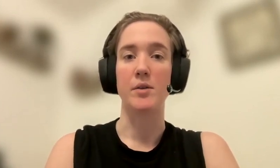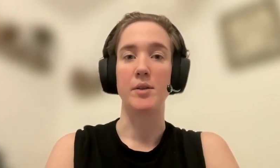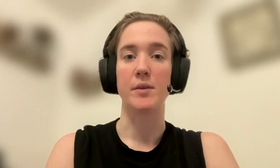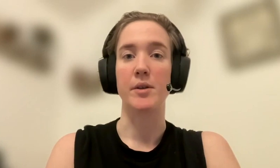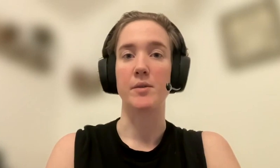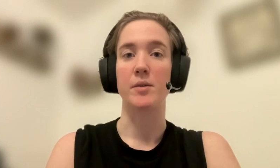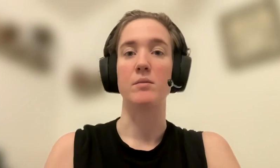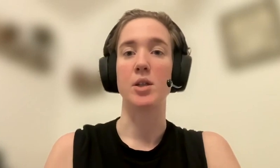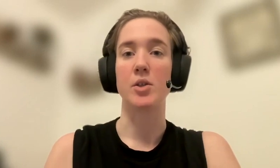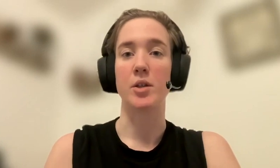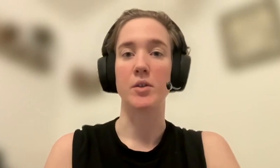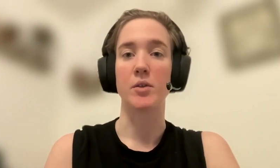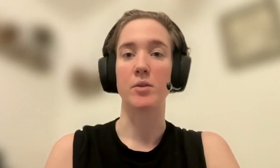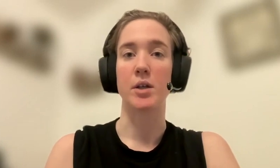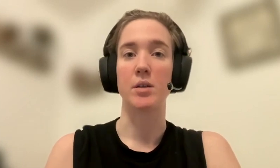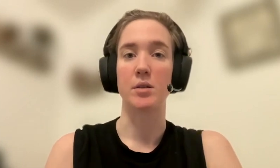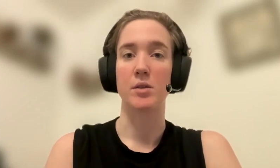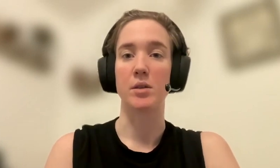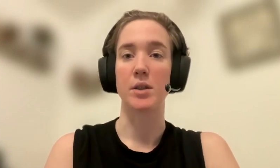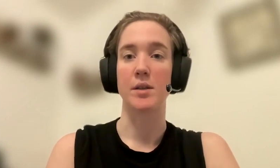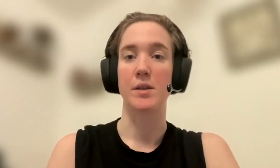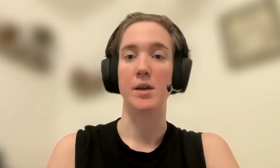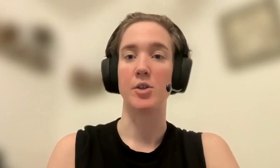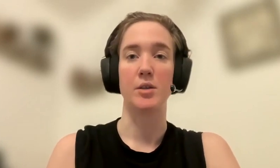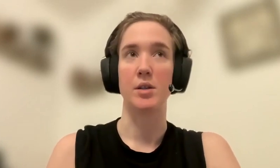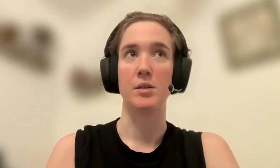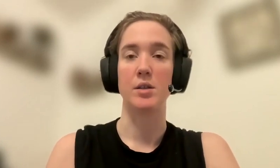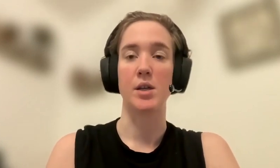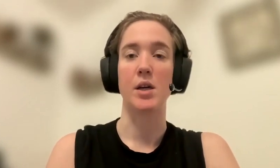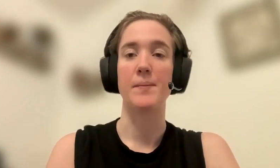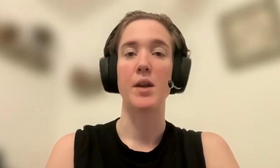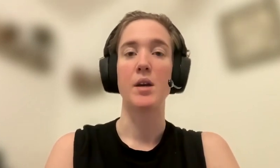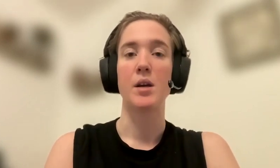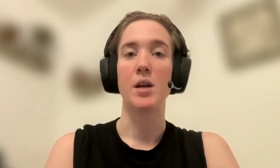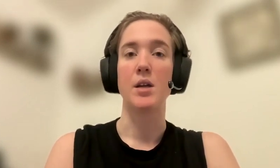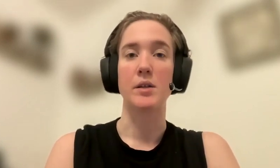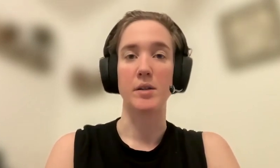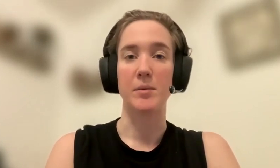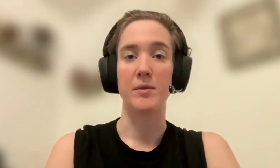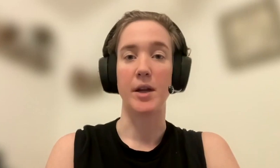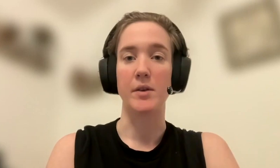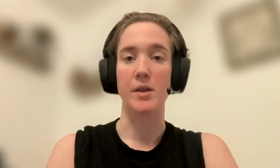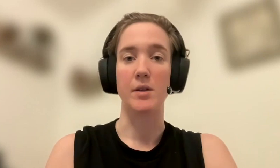in all sorts of areas from teaching to cooking to organization and design is the concept of layers